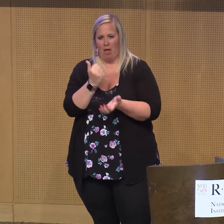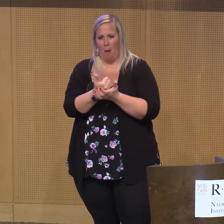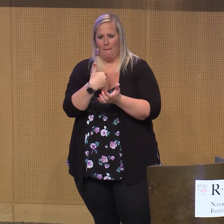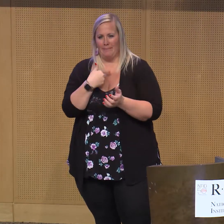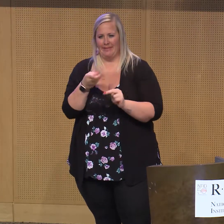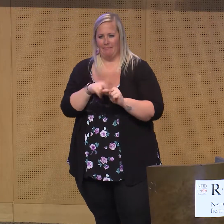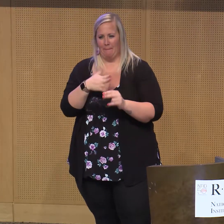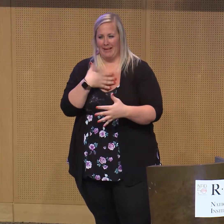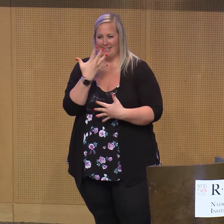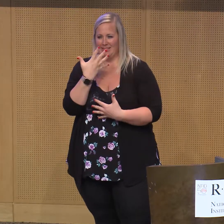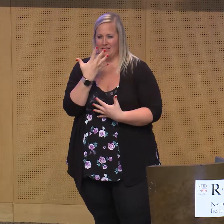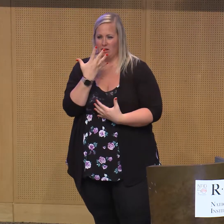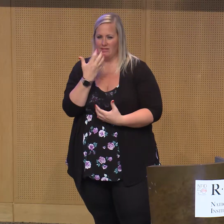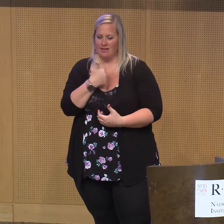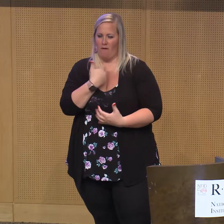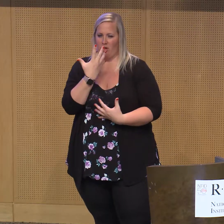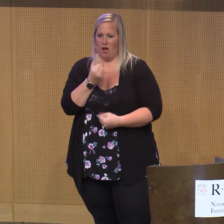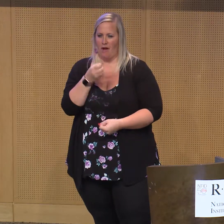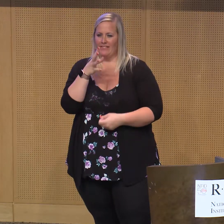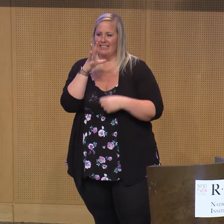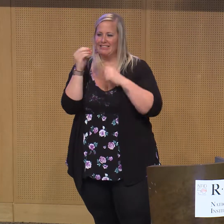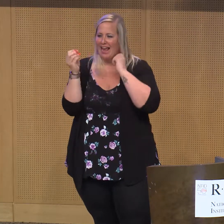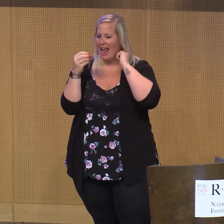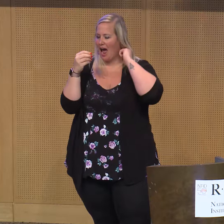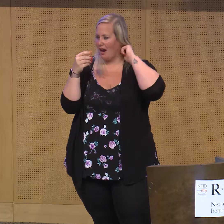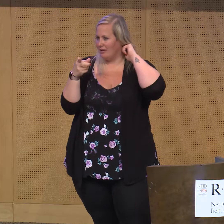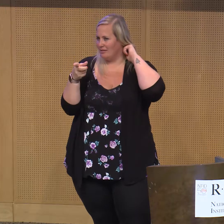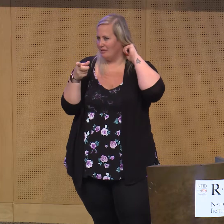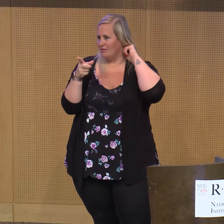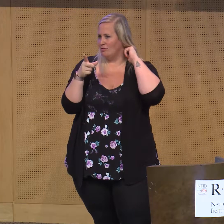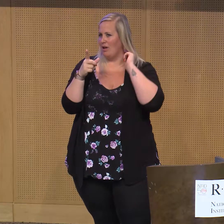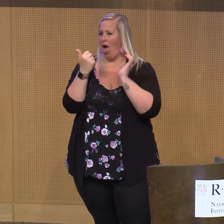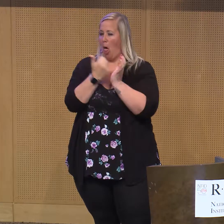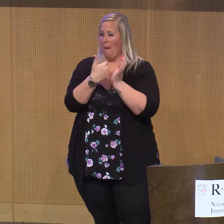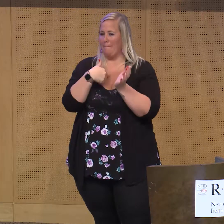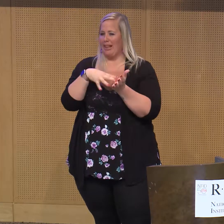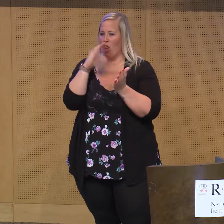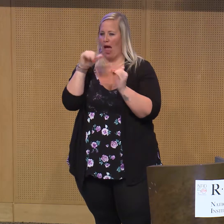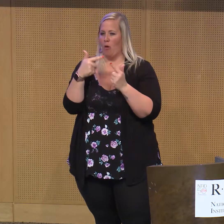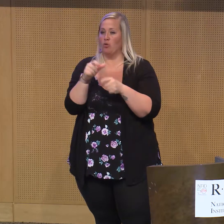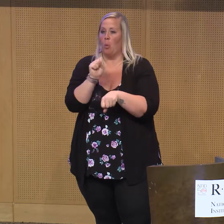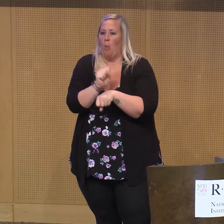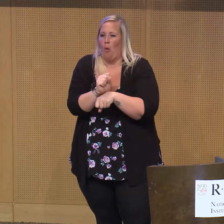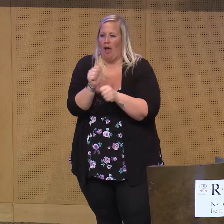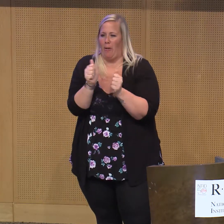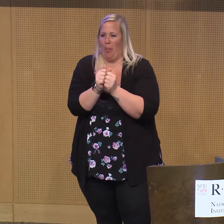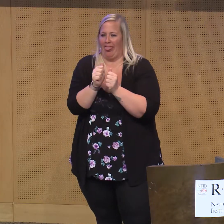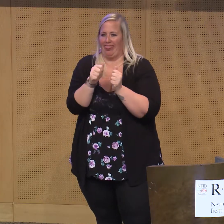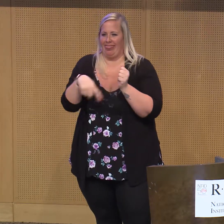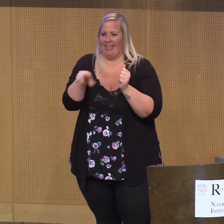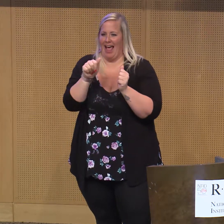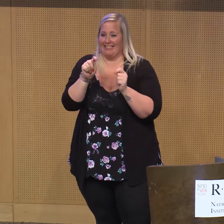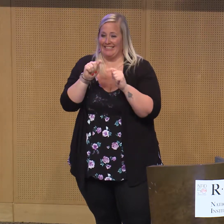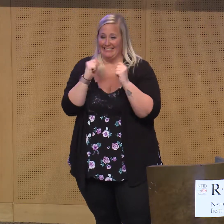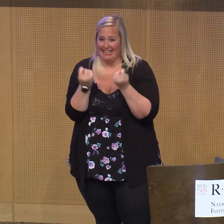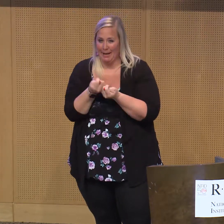Because I really believe that Tri Sigma helped me build my self-confidence. It helped me to learn how to work with other people